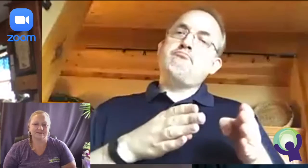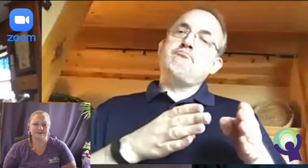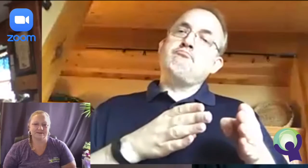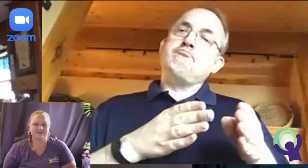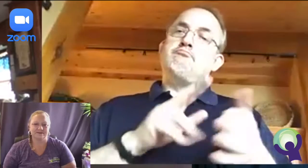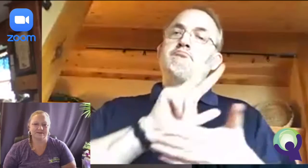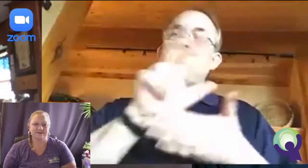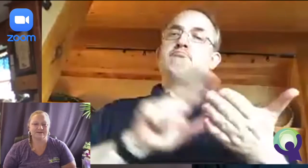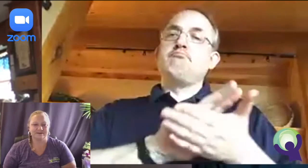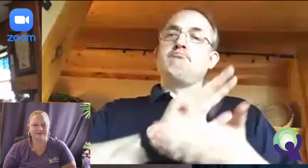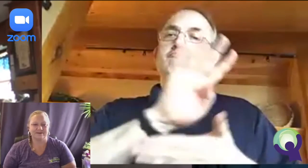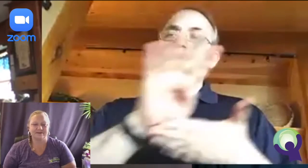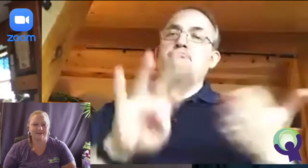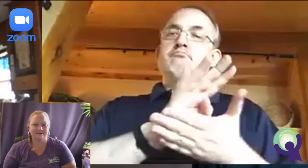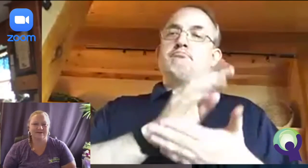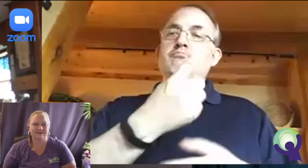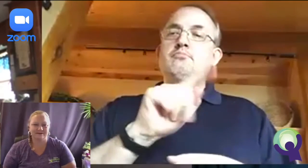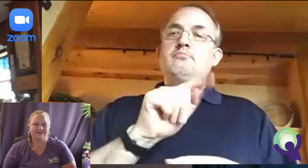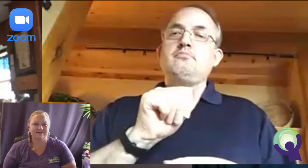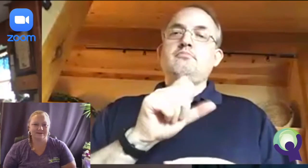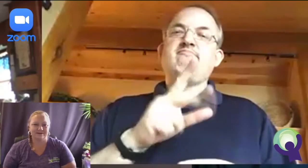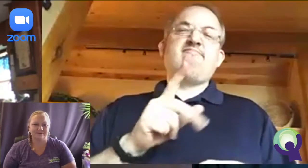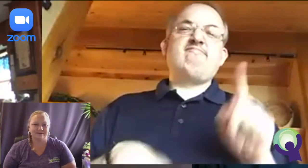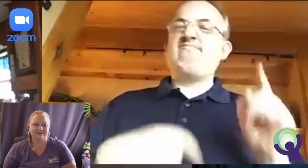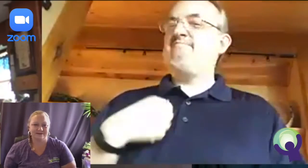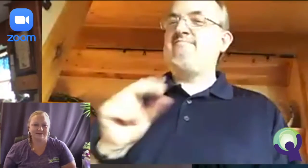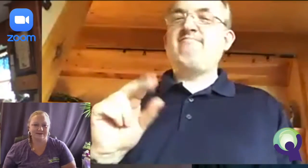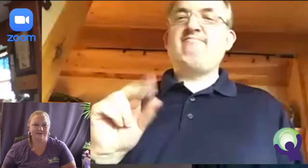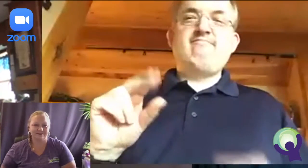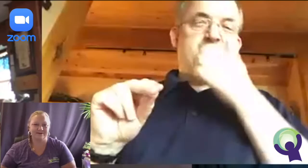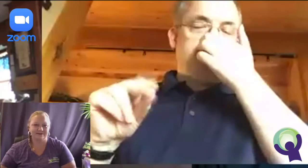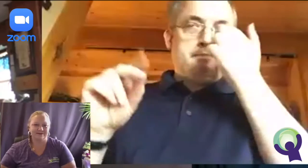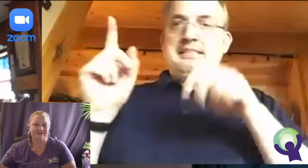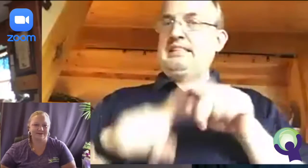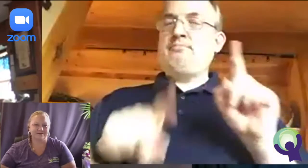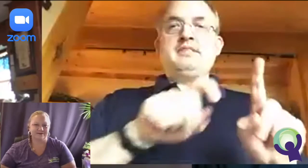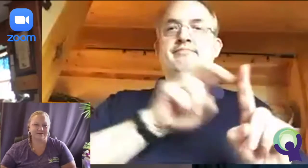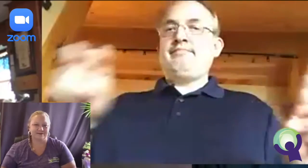but some people are really skilled at just you know hanging onto a project and just focusing on